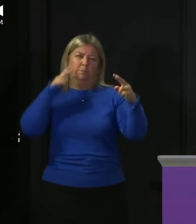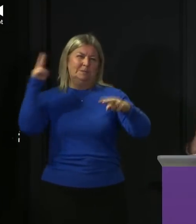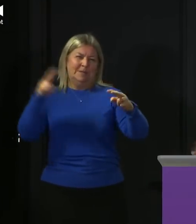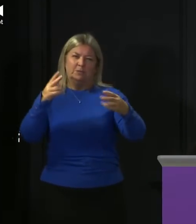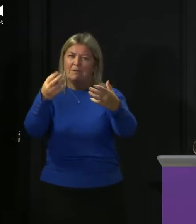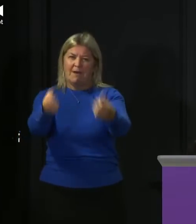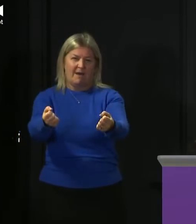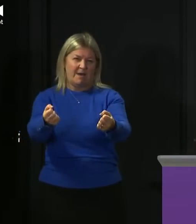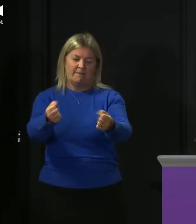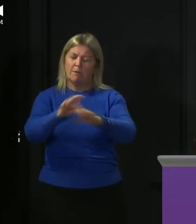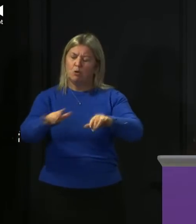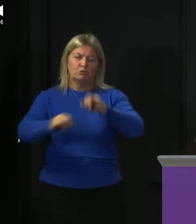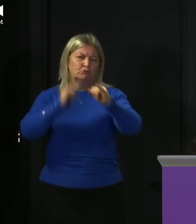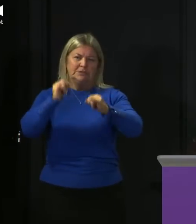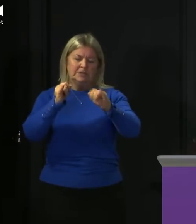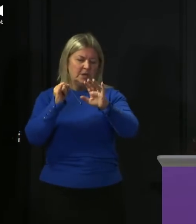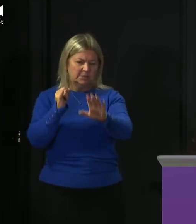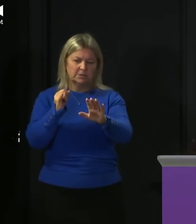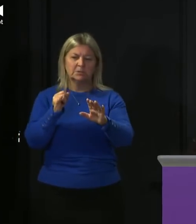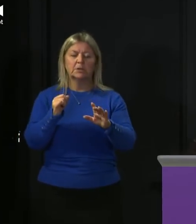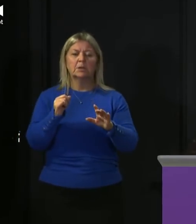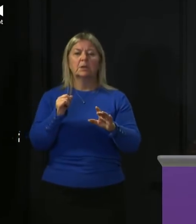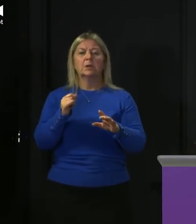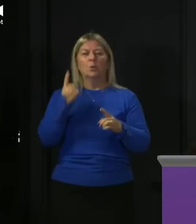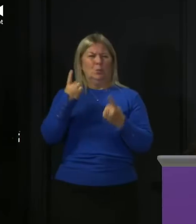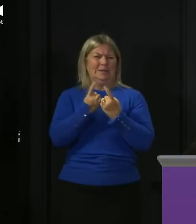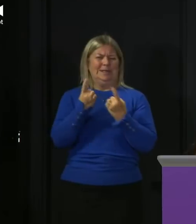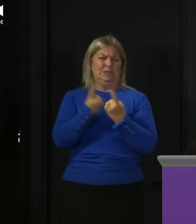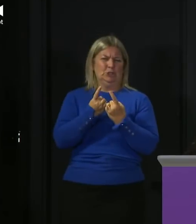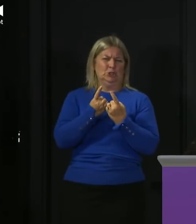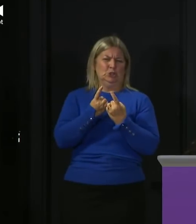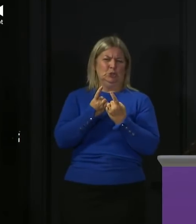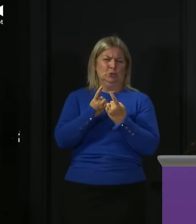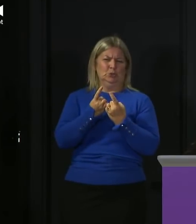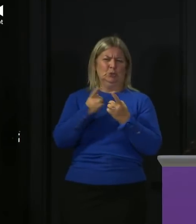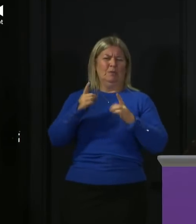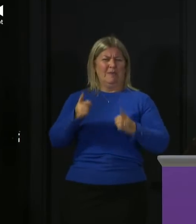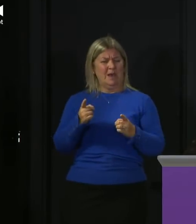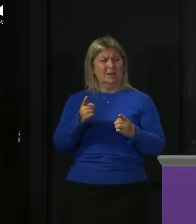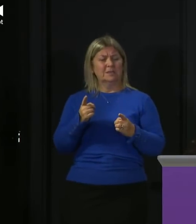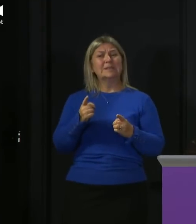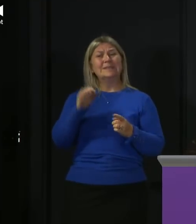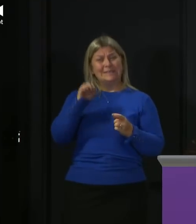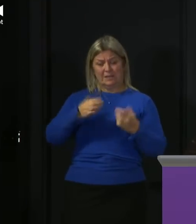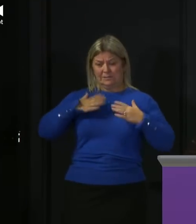I would, I suppose, take issue a little bit with the defies logic statement. Our testing approach